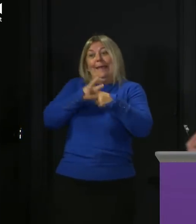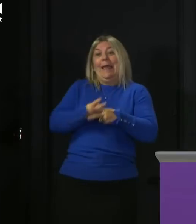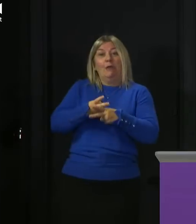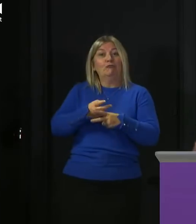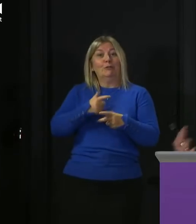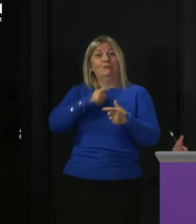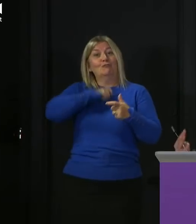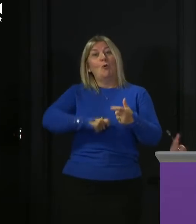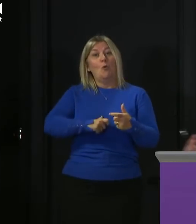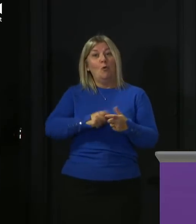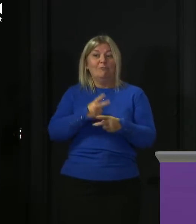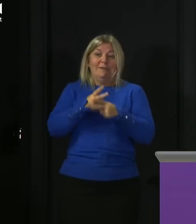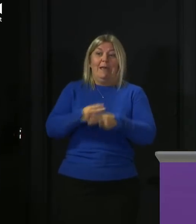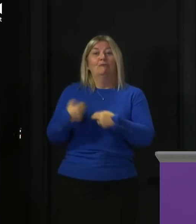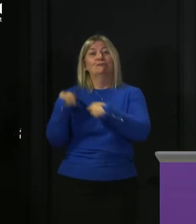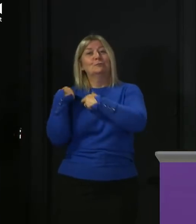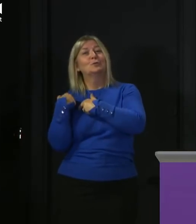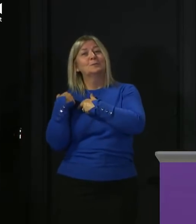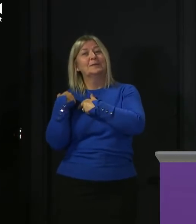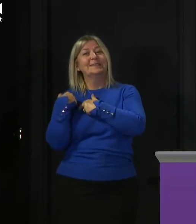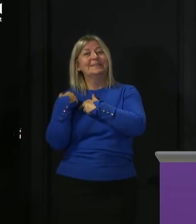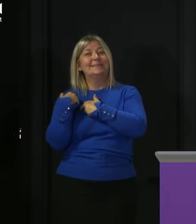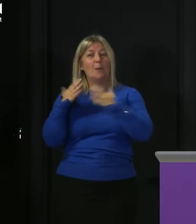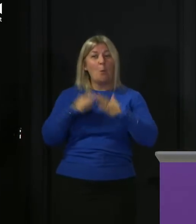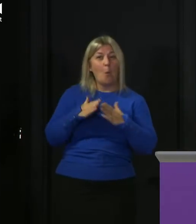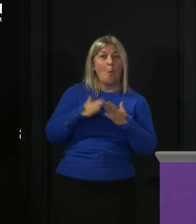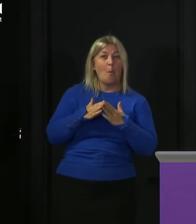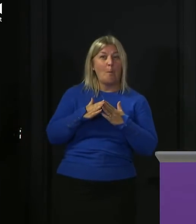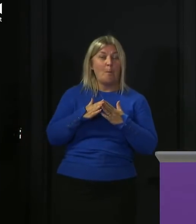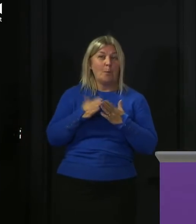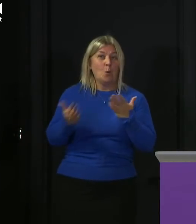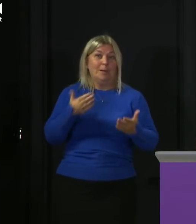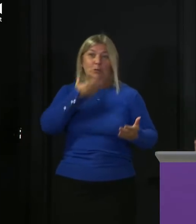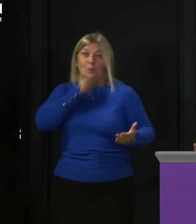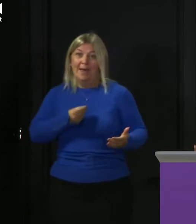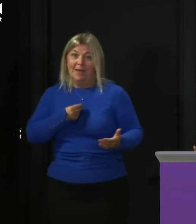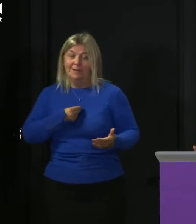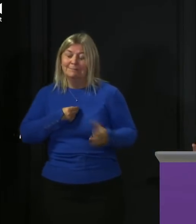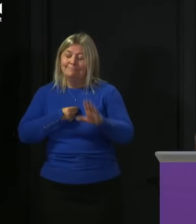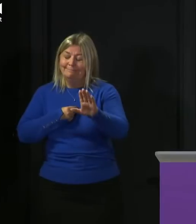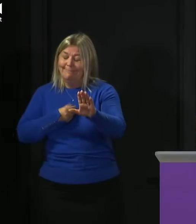in the domestic setting than men do, although I know that is a generalisation, before